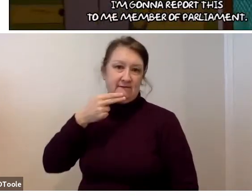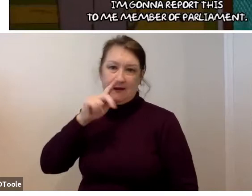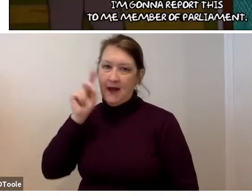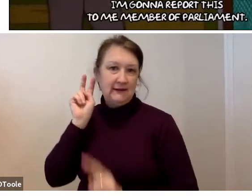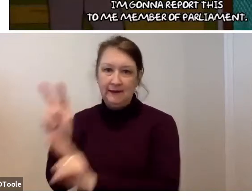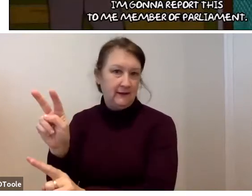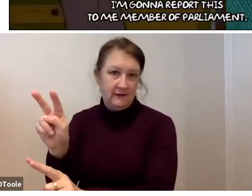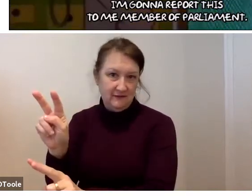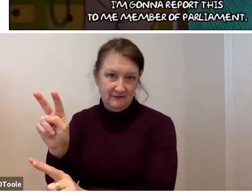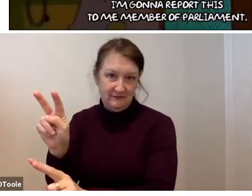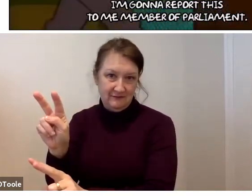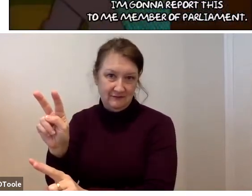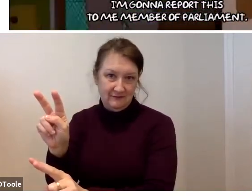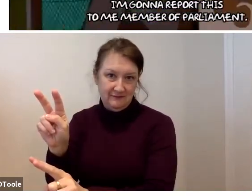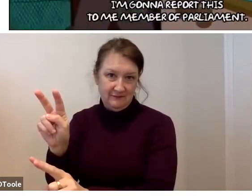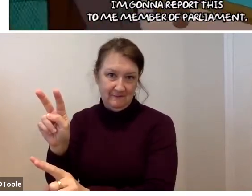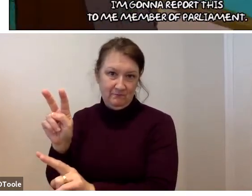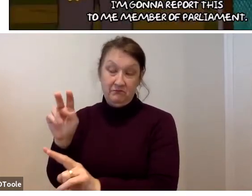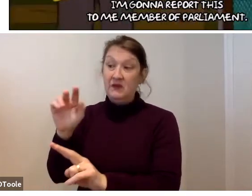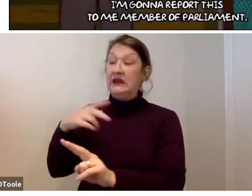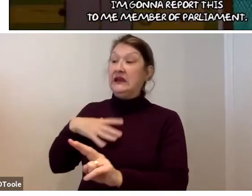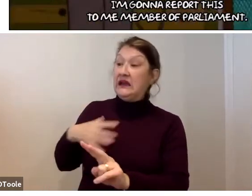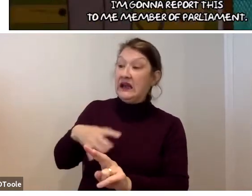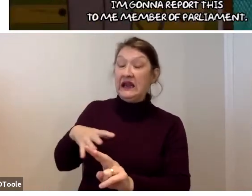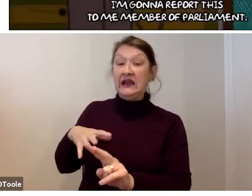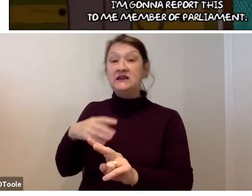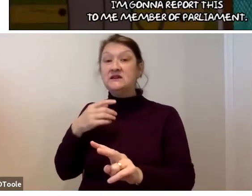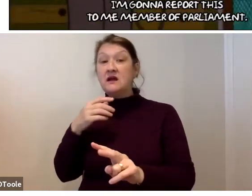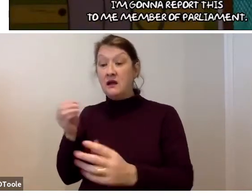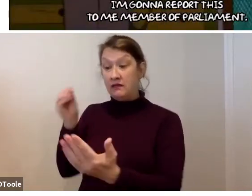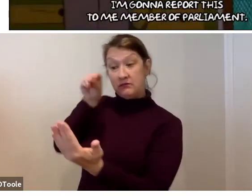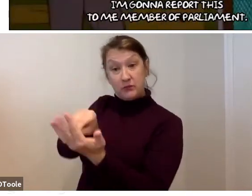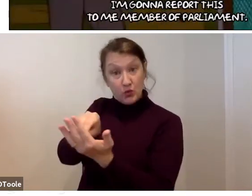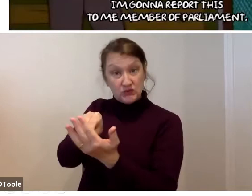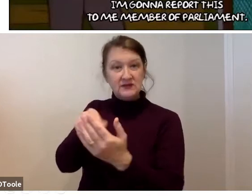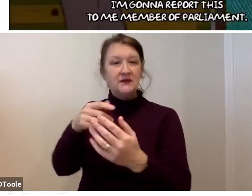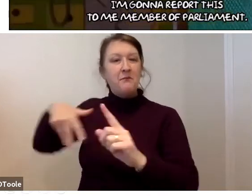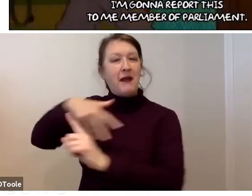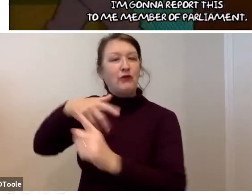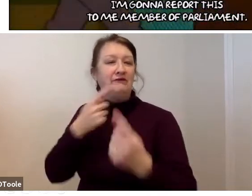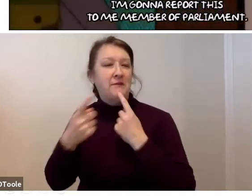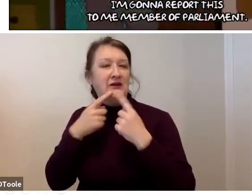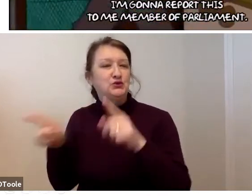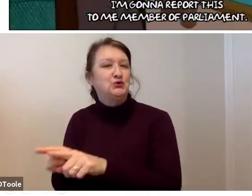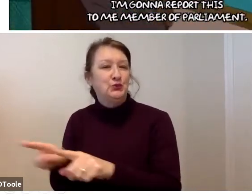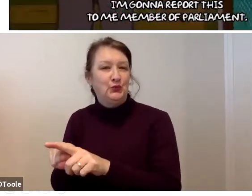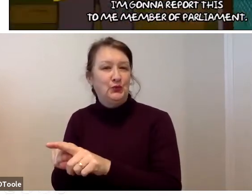So would need descriptions of other sounds that are happening. That is the key difference.